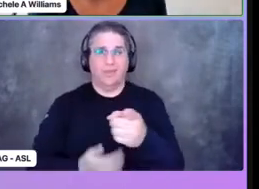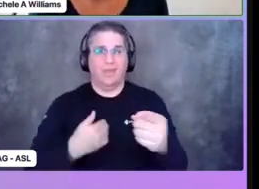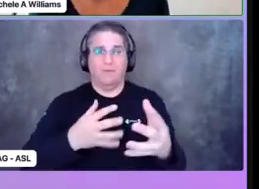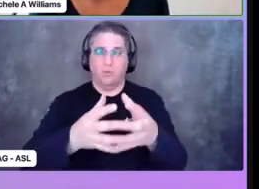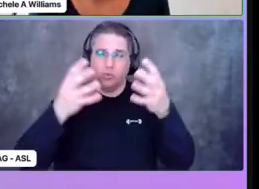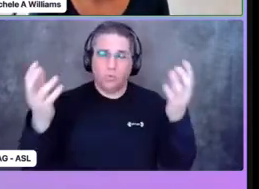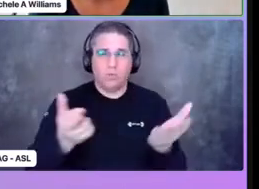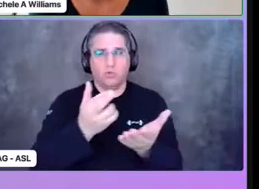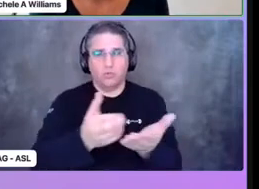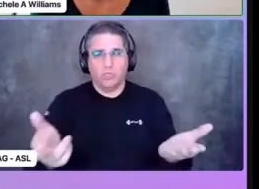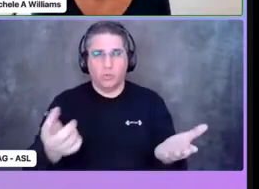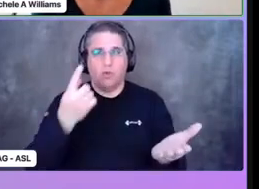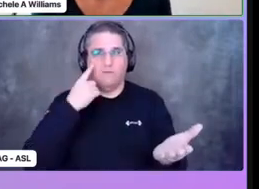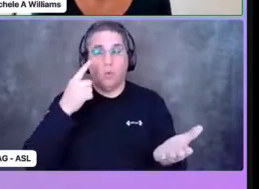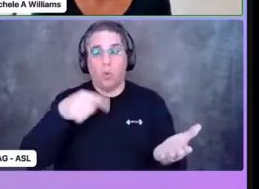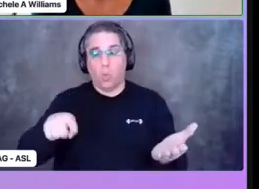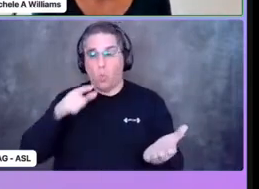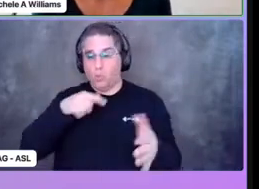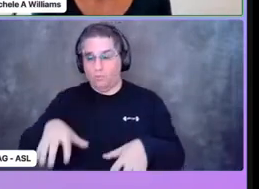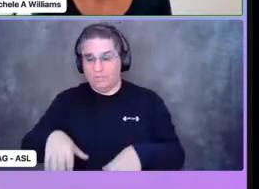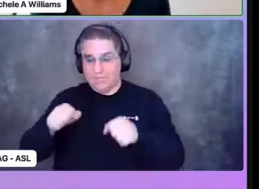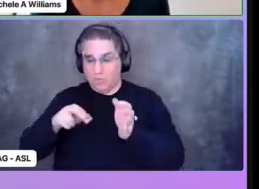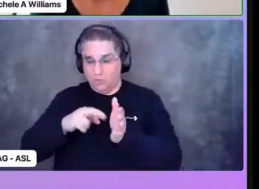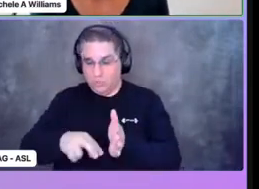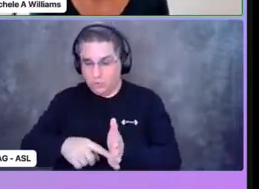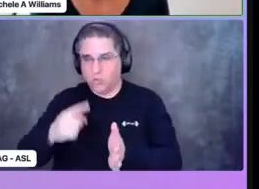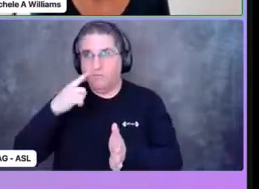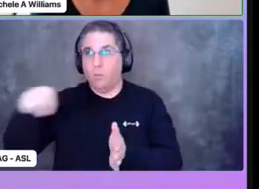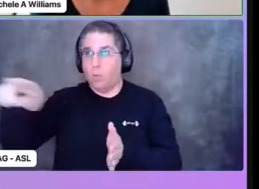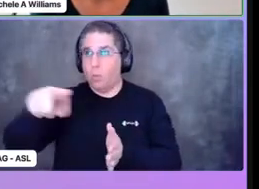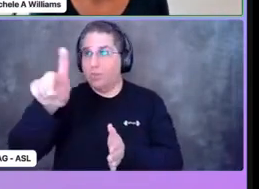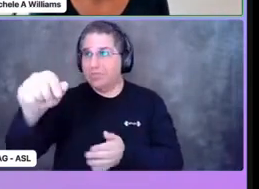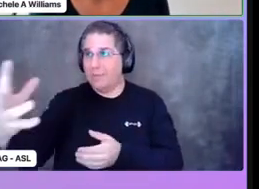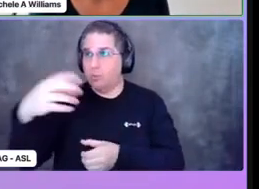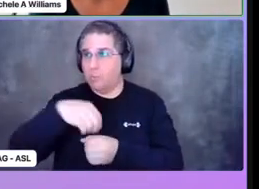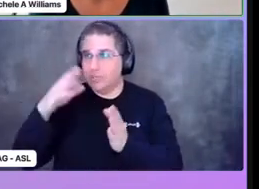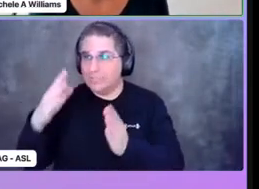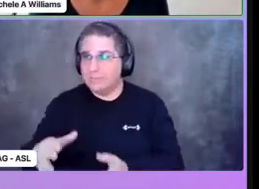that conference has a wealth of resources for people who